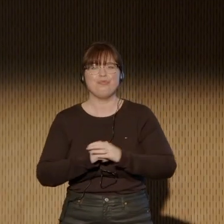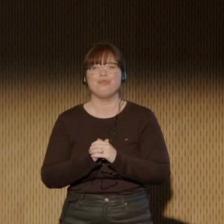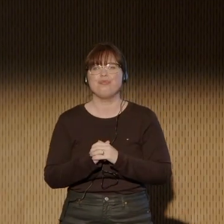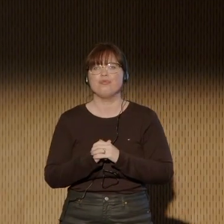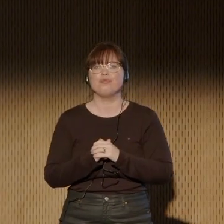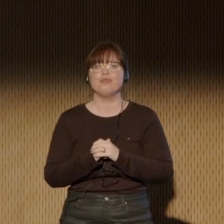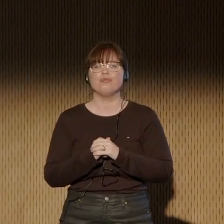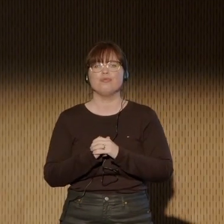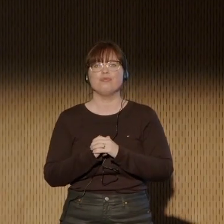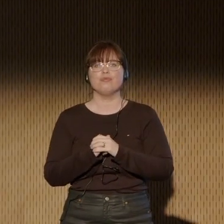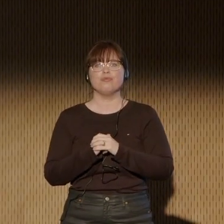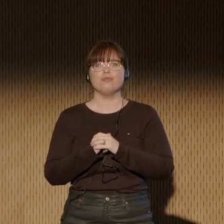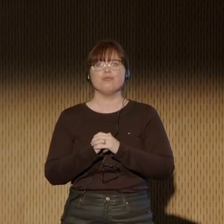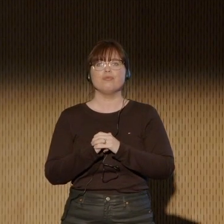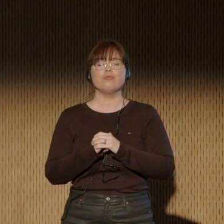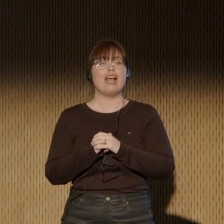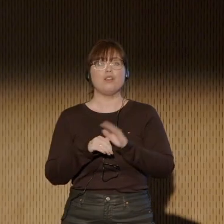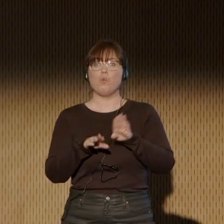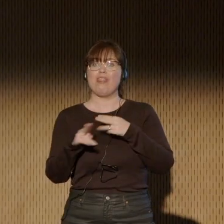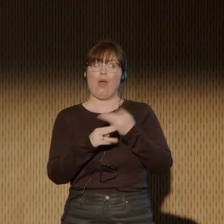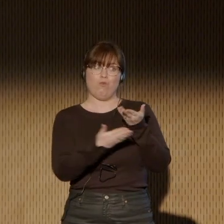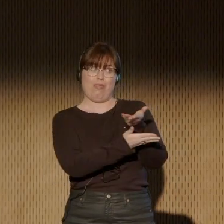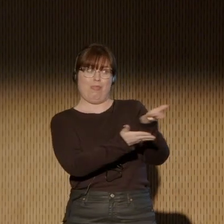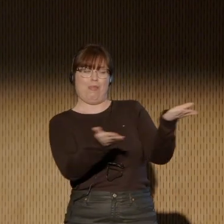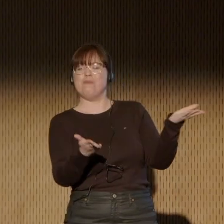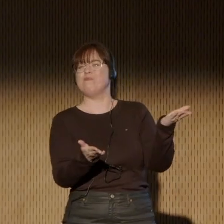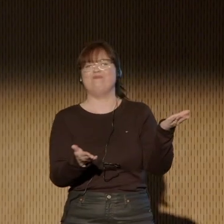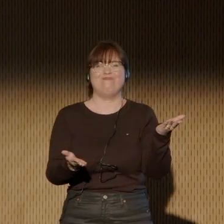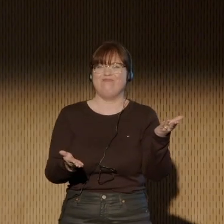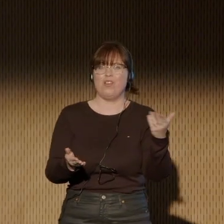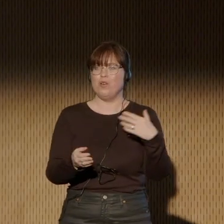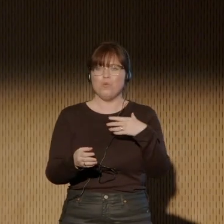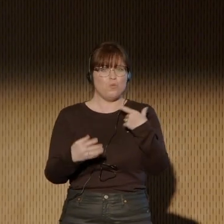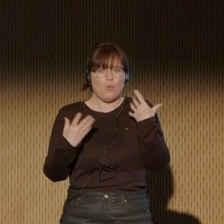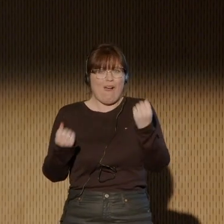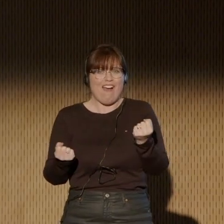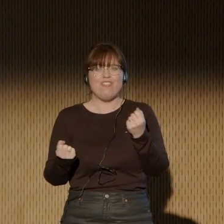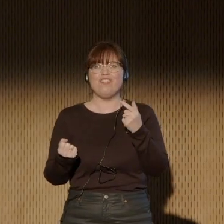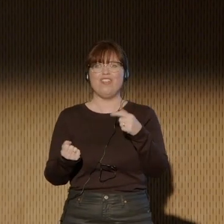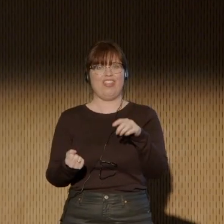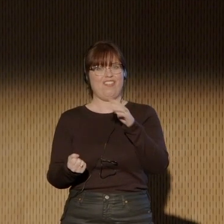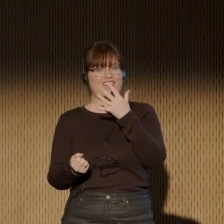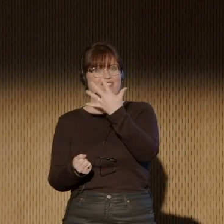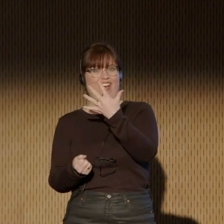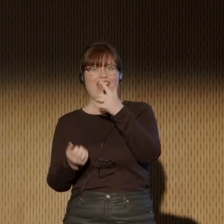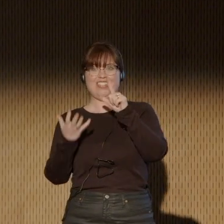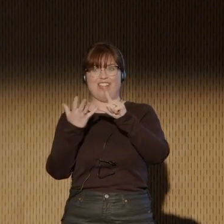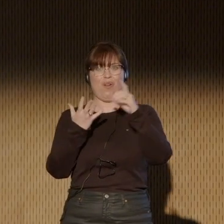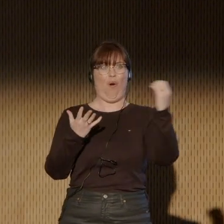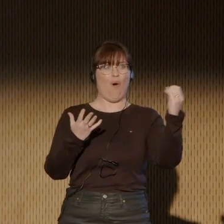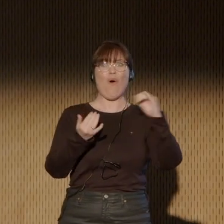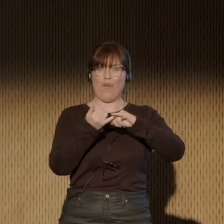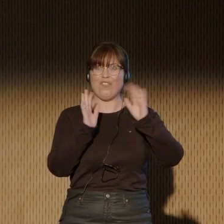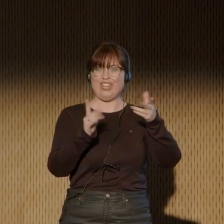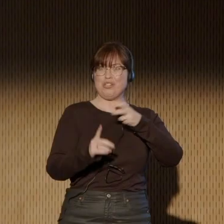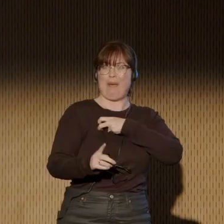all of whom, without, we wouldn't have our 5,700 badge awardees. So it's a huge amount of work.